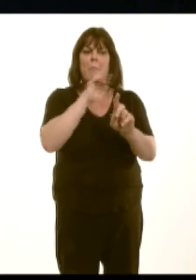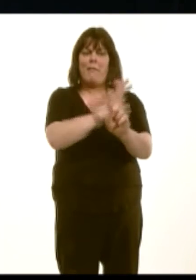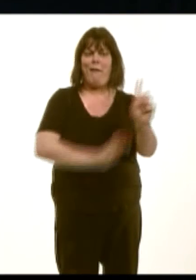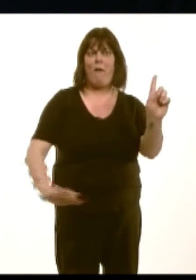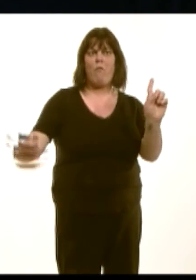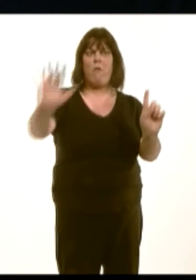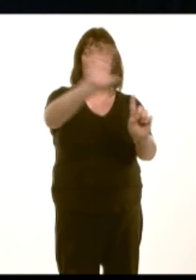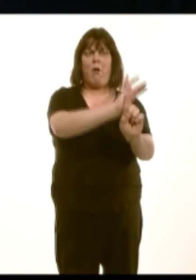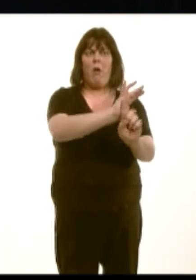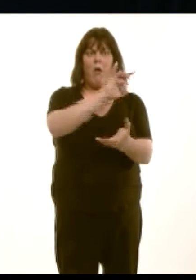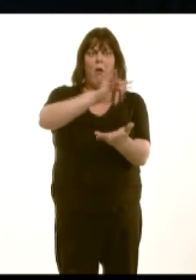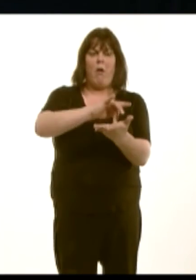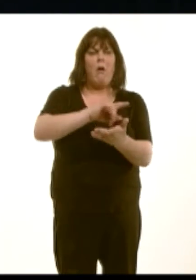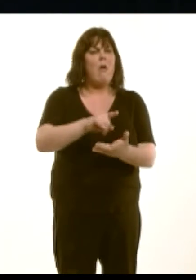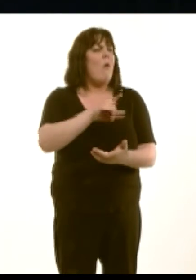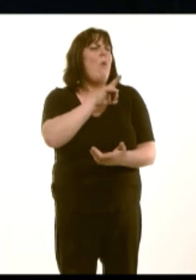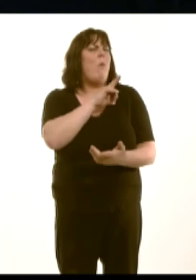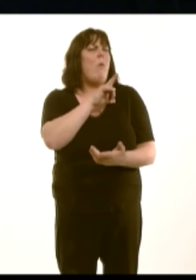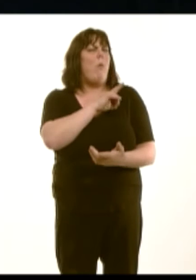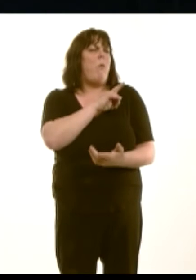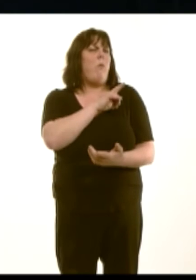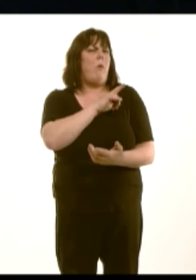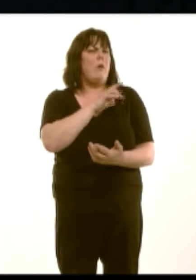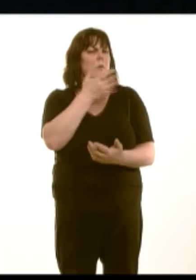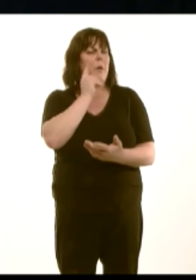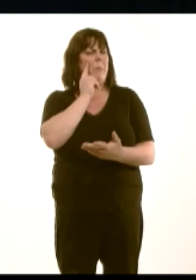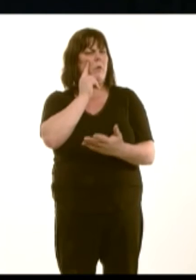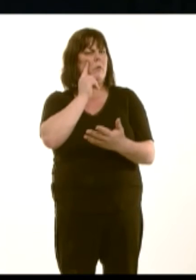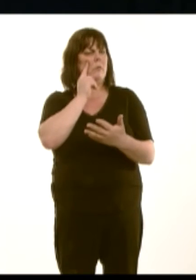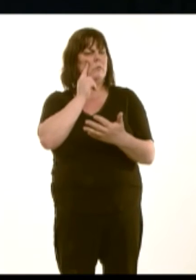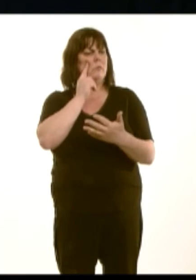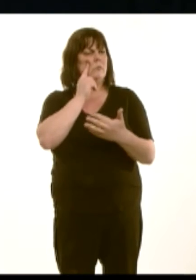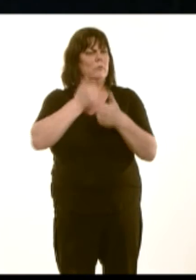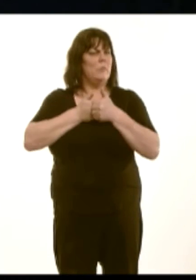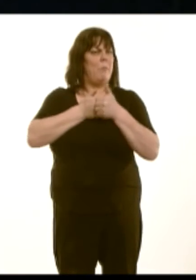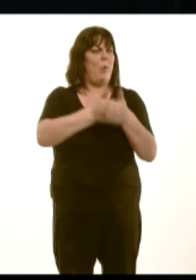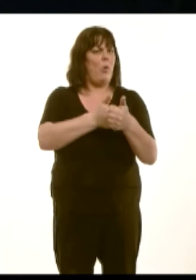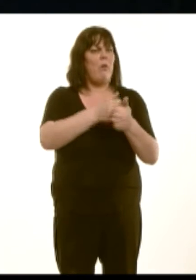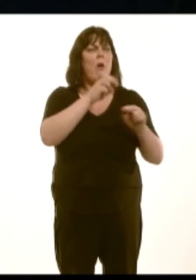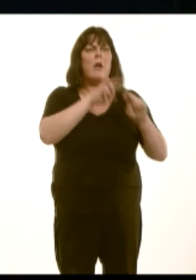region. Why should anyone have faith in the leadership of Cardiff city council, when your MPs donít;